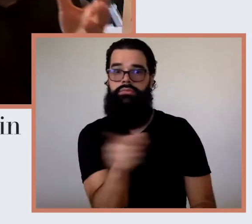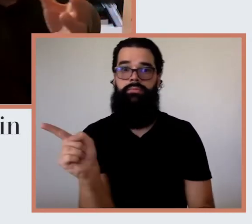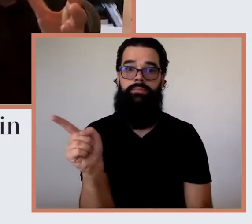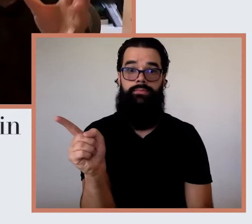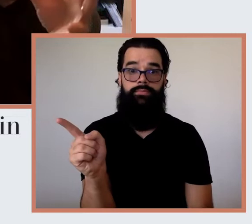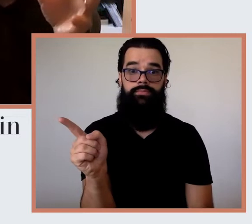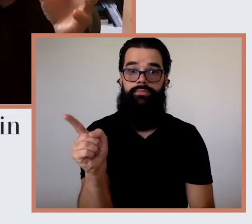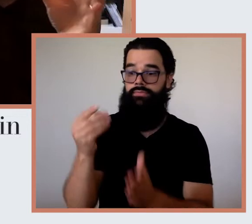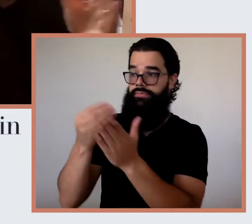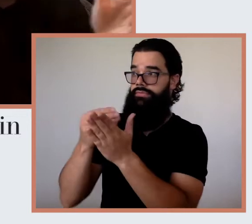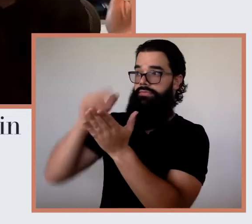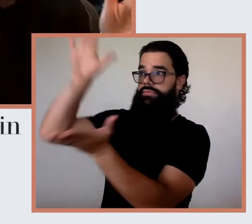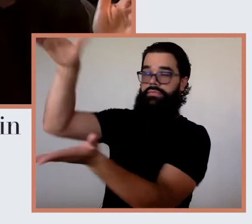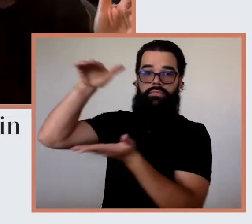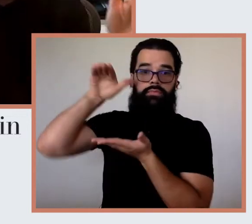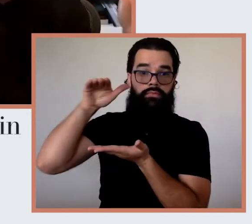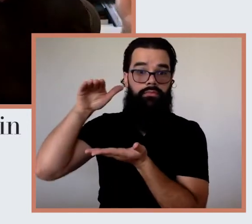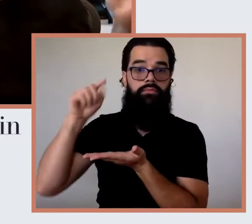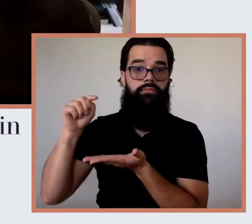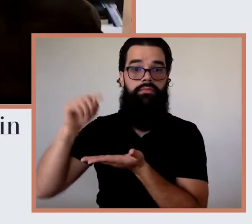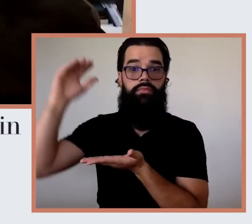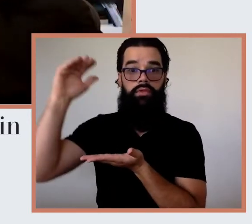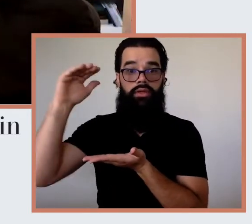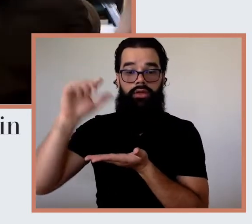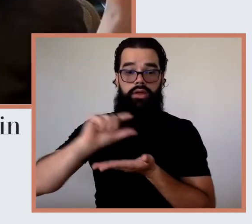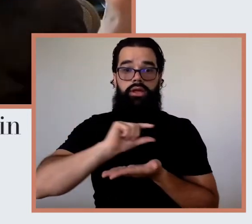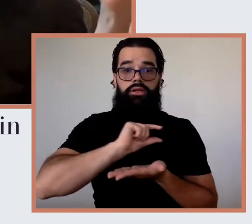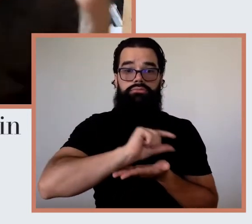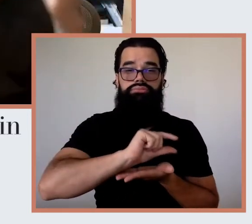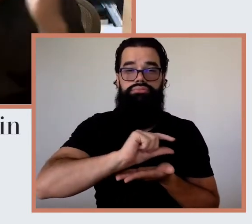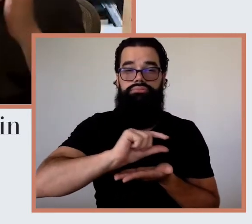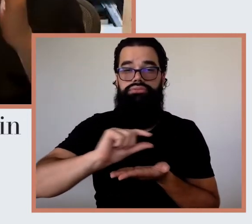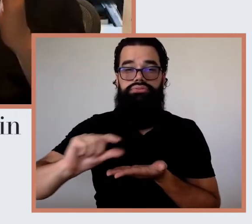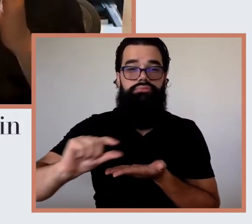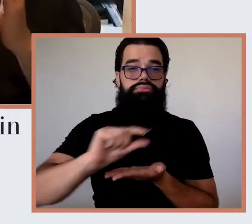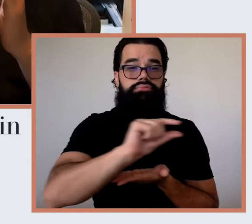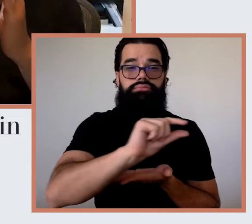So every staff right now, the money has gone from this to this,